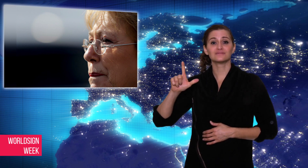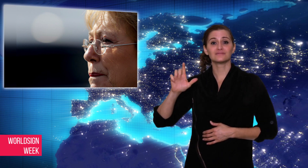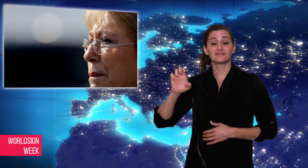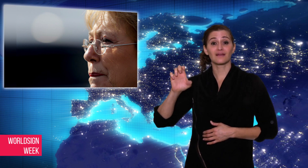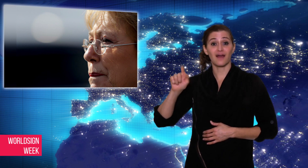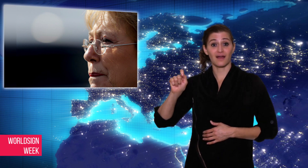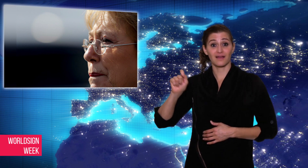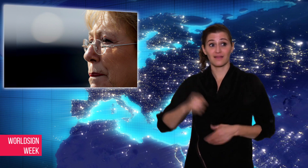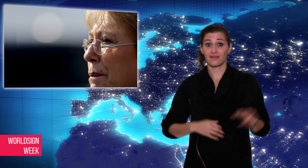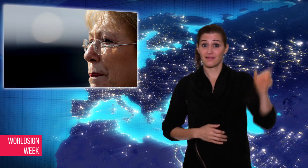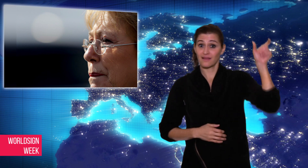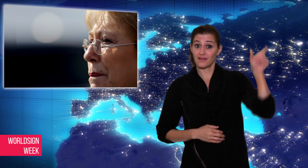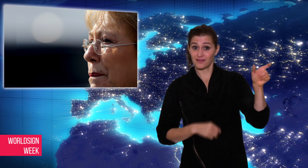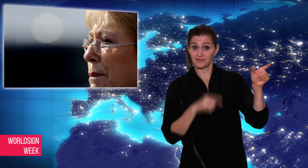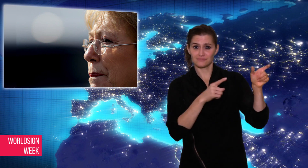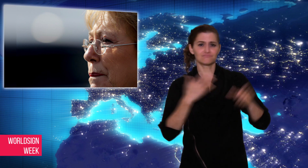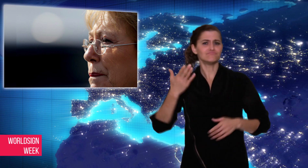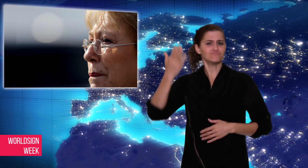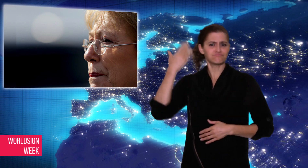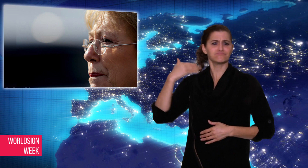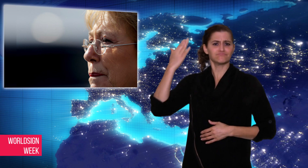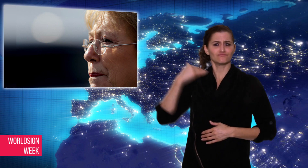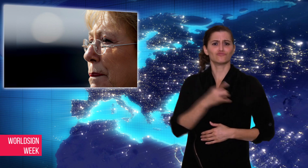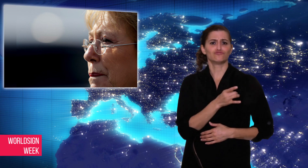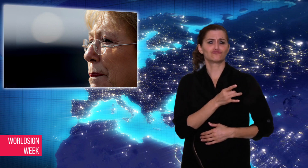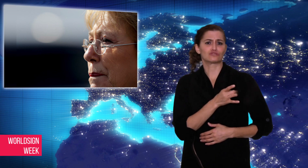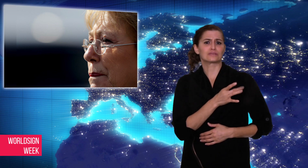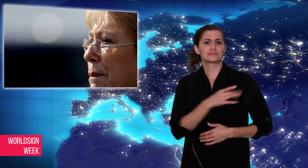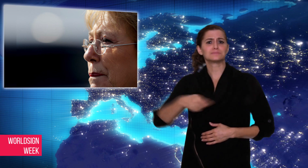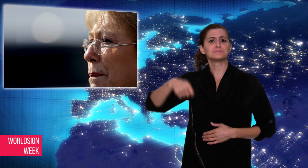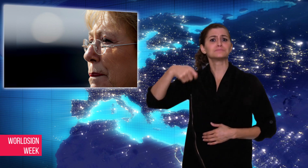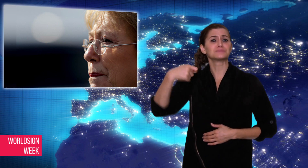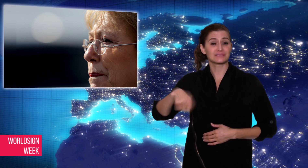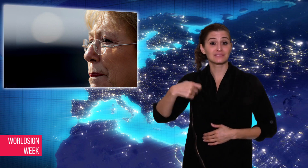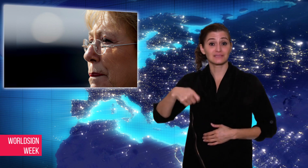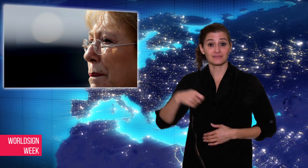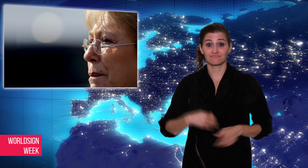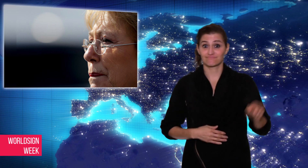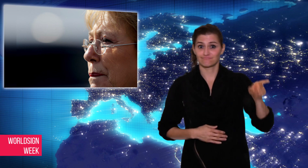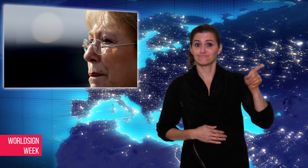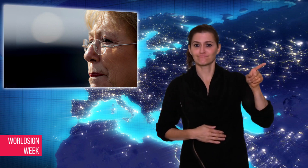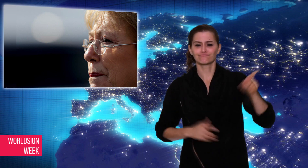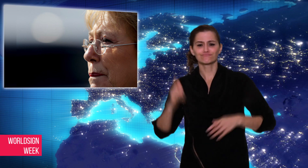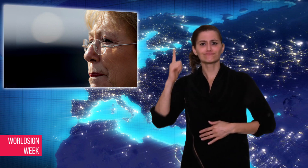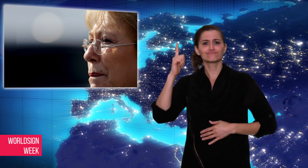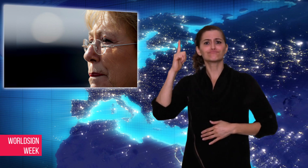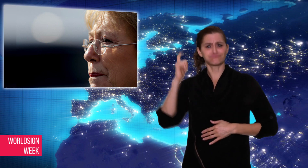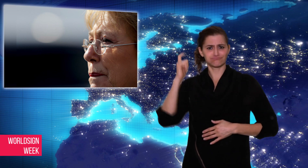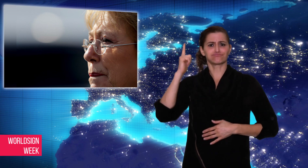former president of Chile, started her